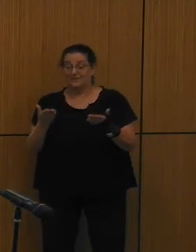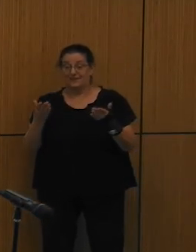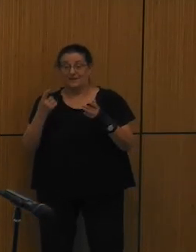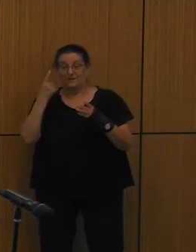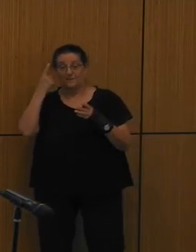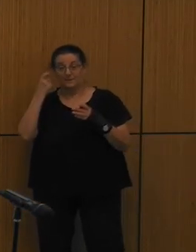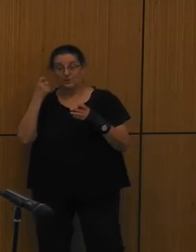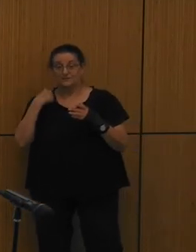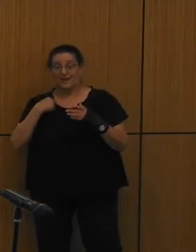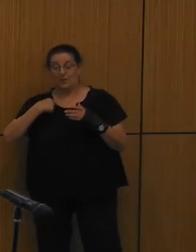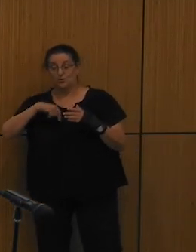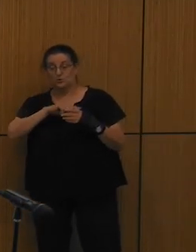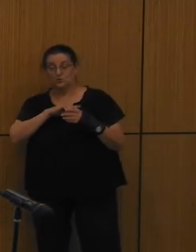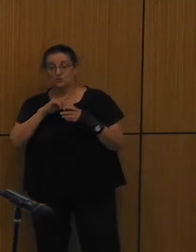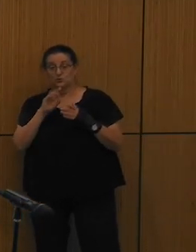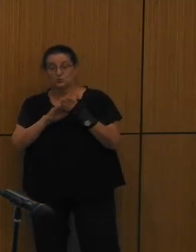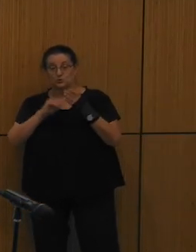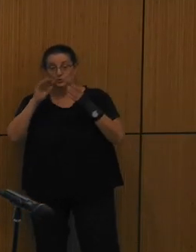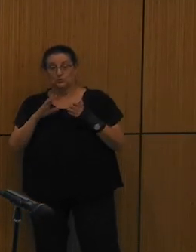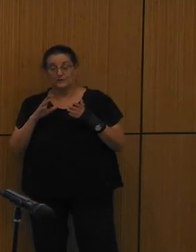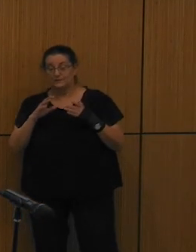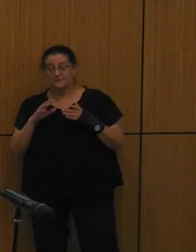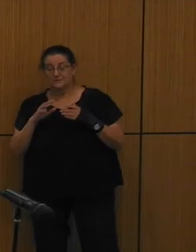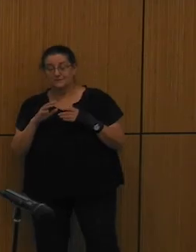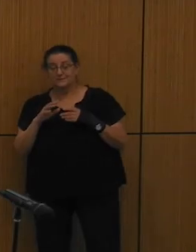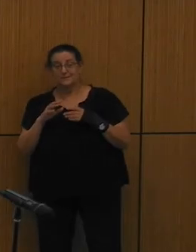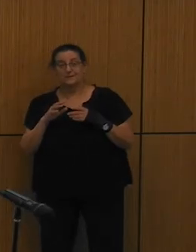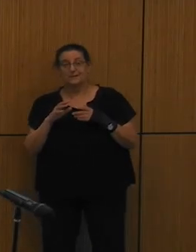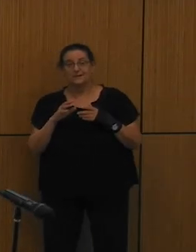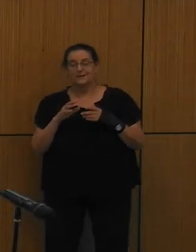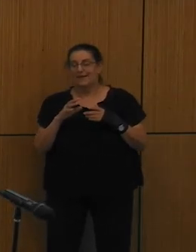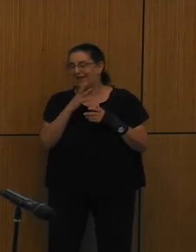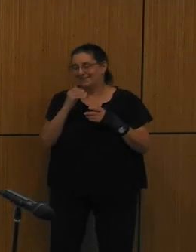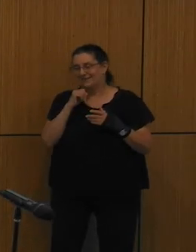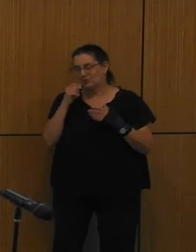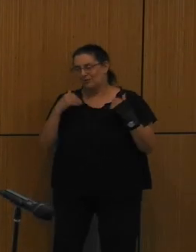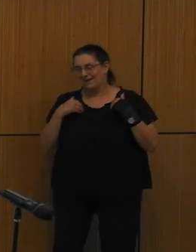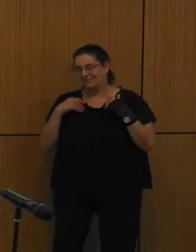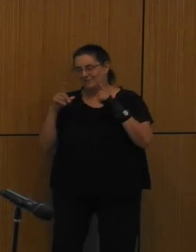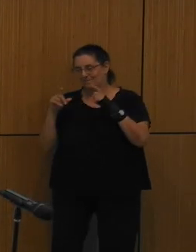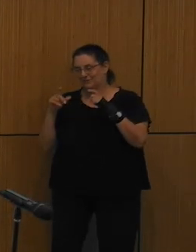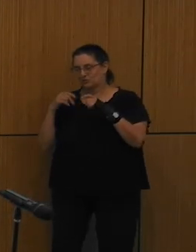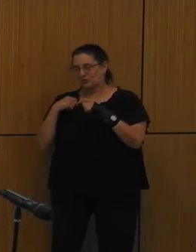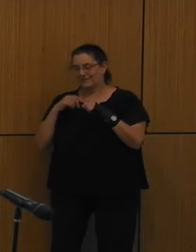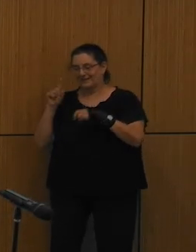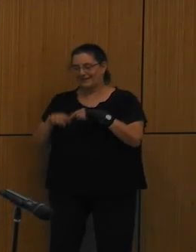don't have their cell phones out while they're in lab, which is wonderful. But we have a really beautiful anatomical gift program